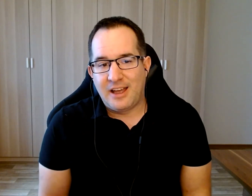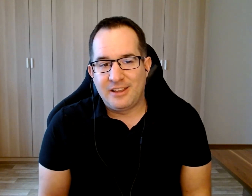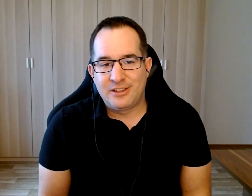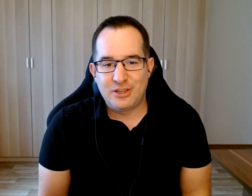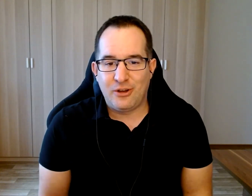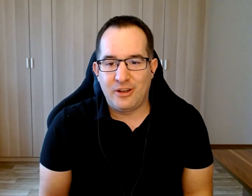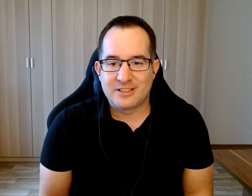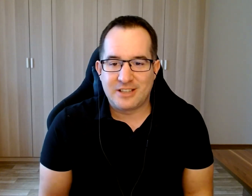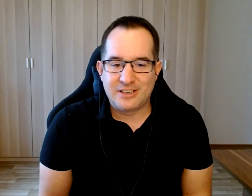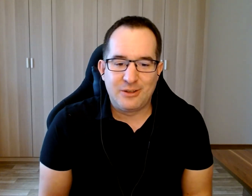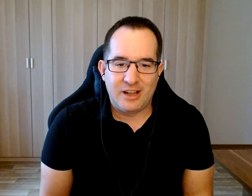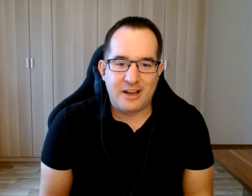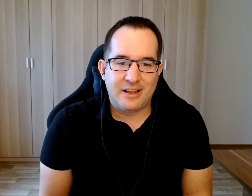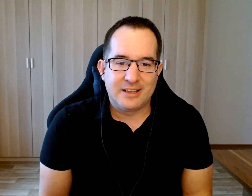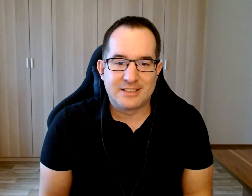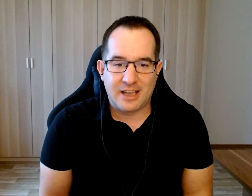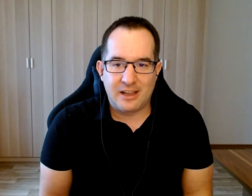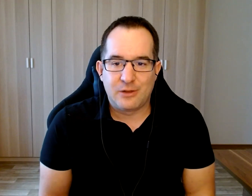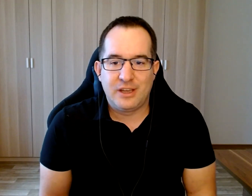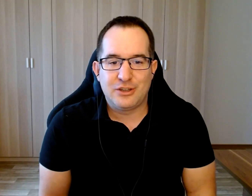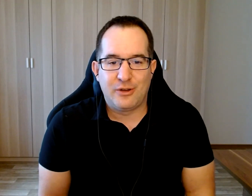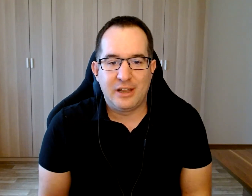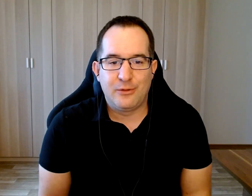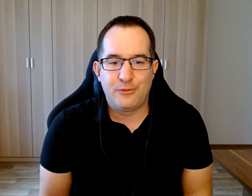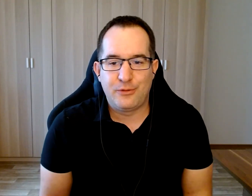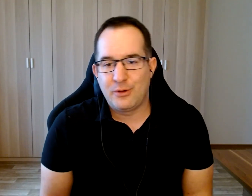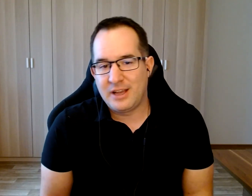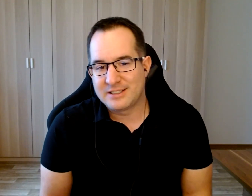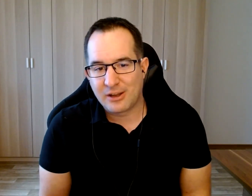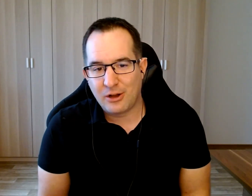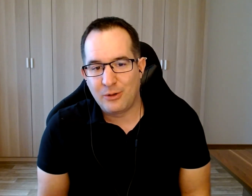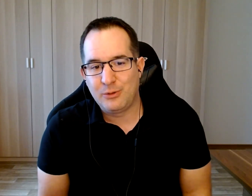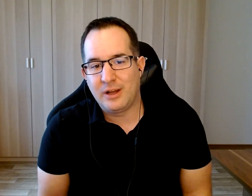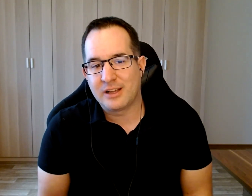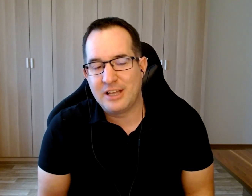And she started to learn the sign language only a few years ago to actually